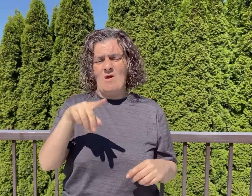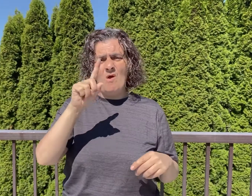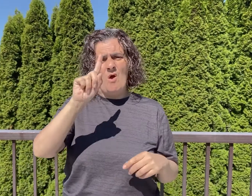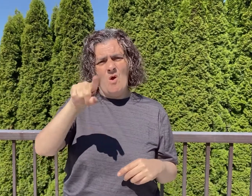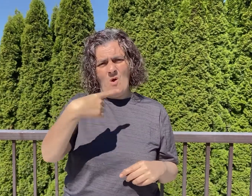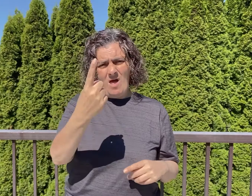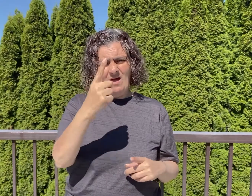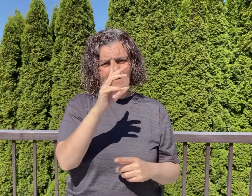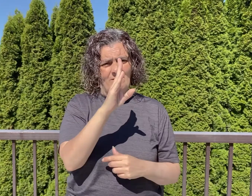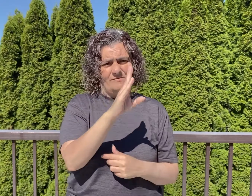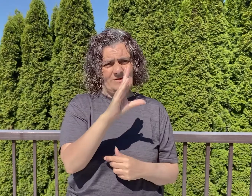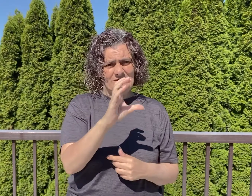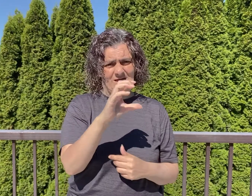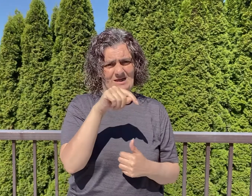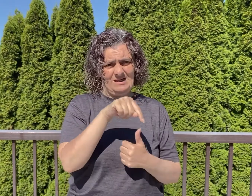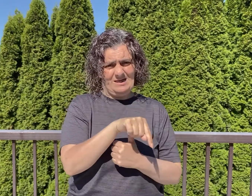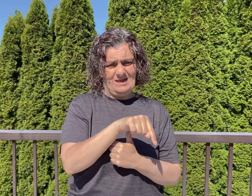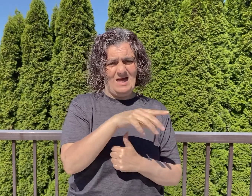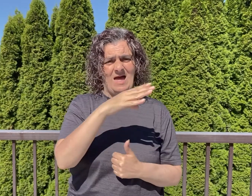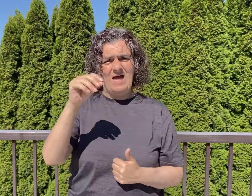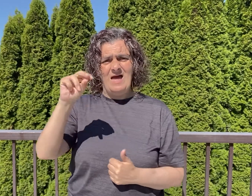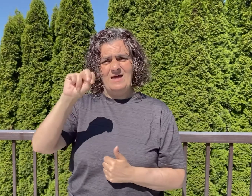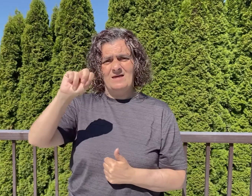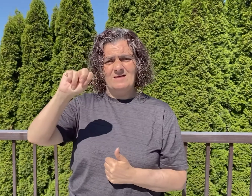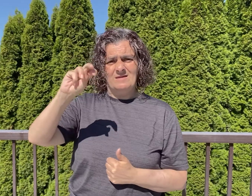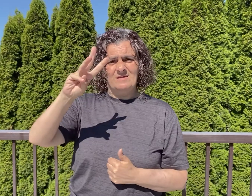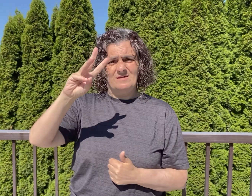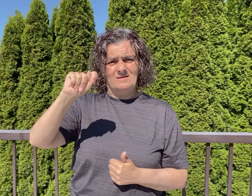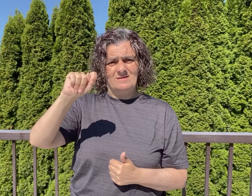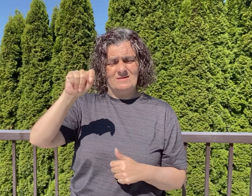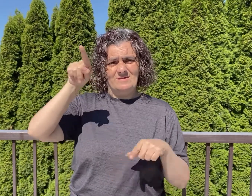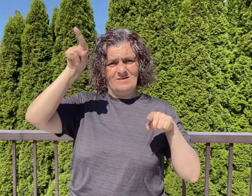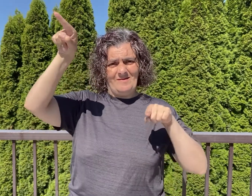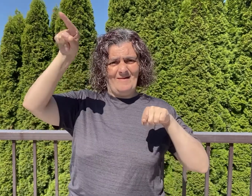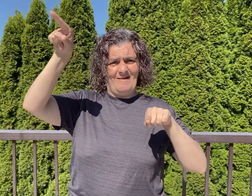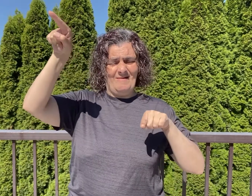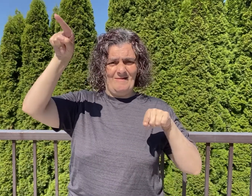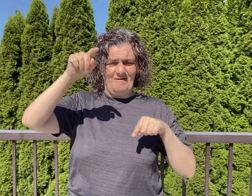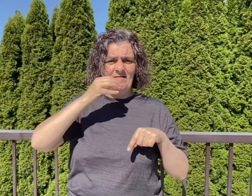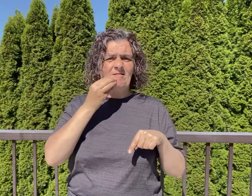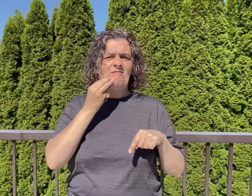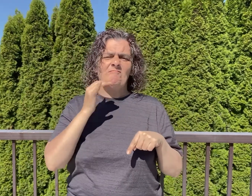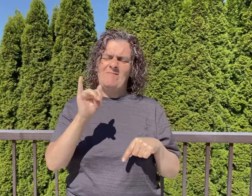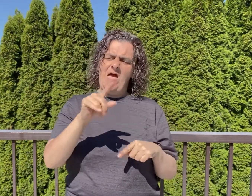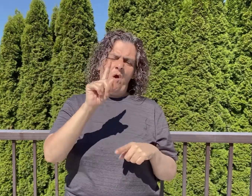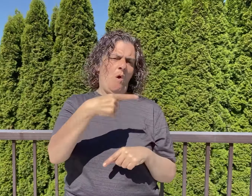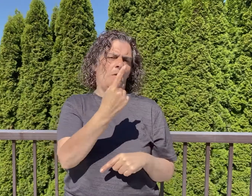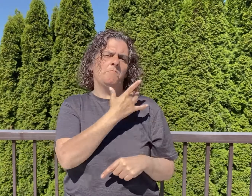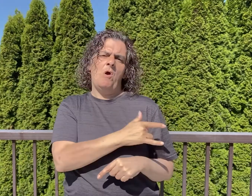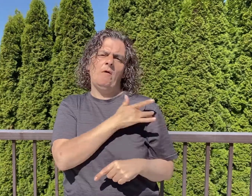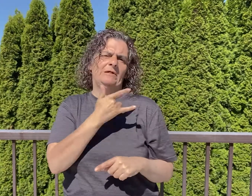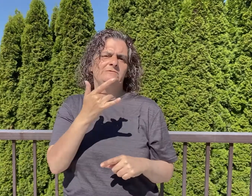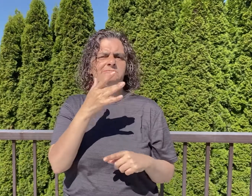B.C. and the NWT, Northwest Territories, are the only provinces